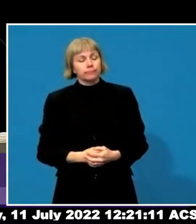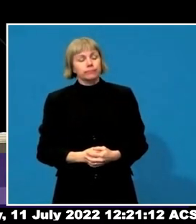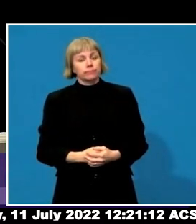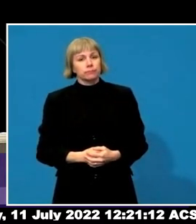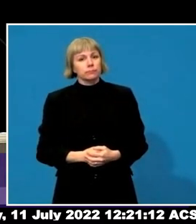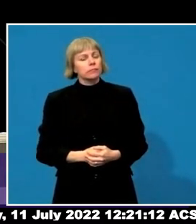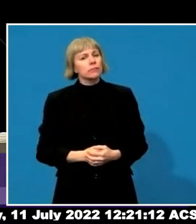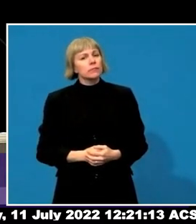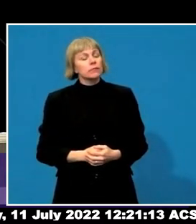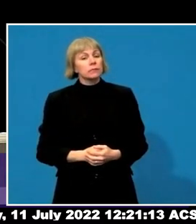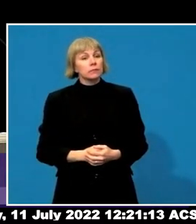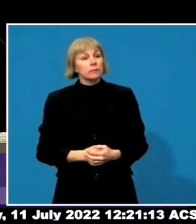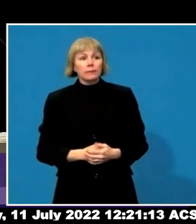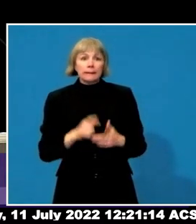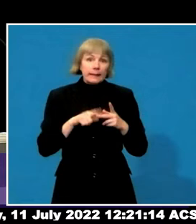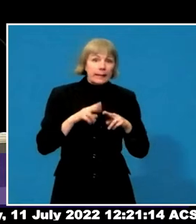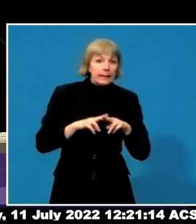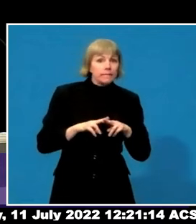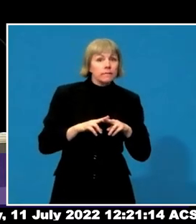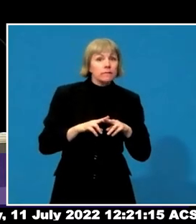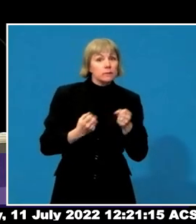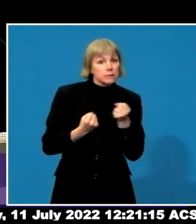dam, would you like to spend some more time there? Yeah. MS TARRAGO: Yeah.